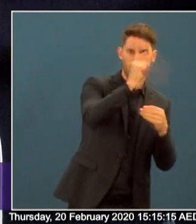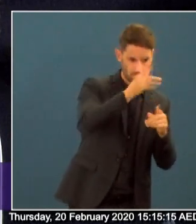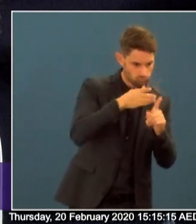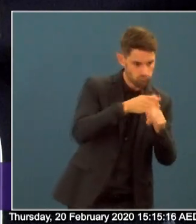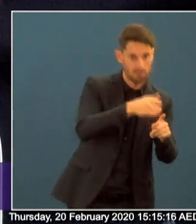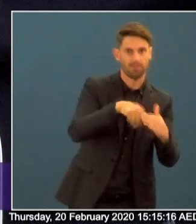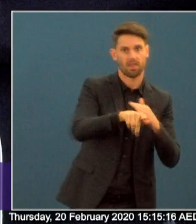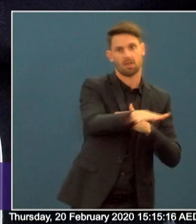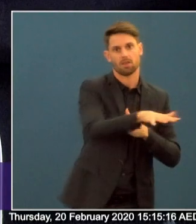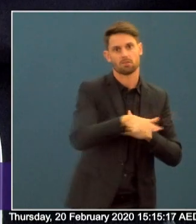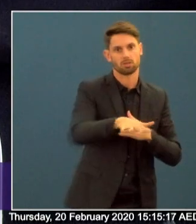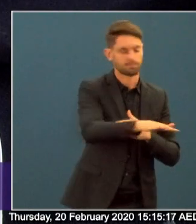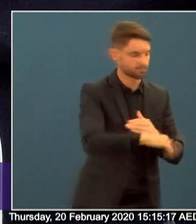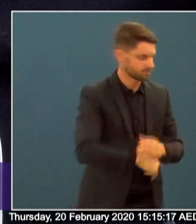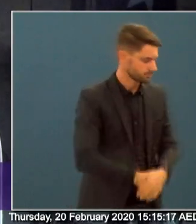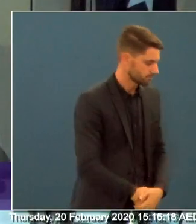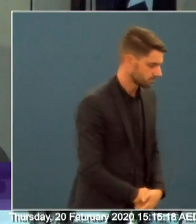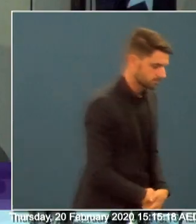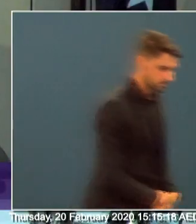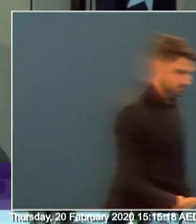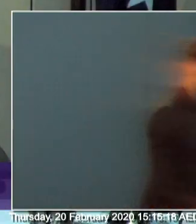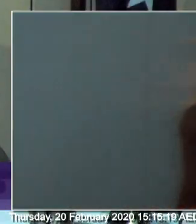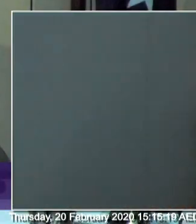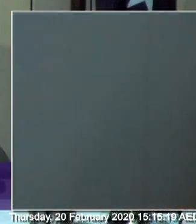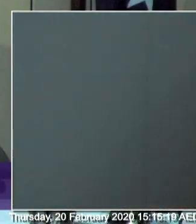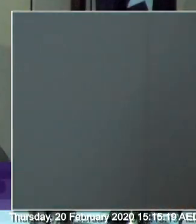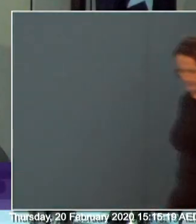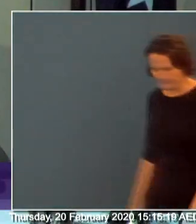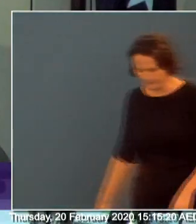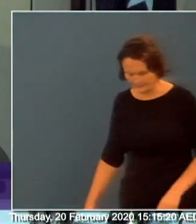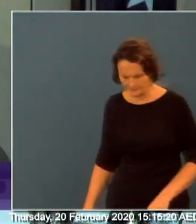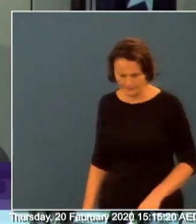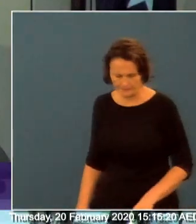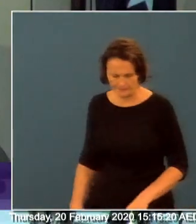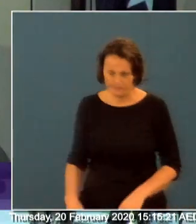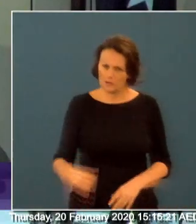Why are you pessimistic about specialist courses?